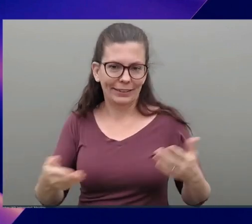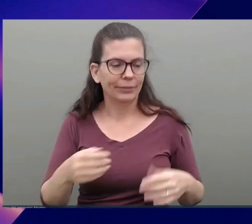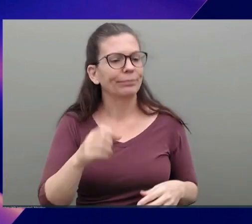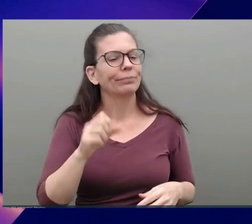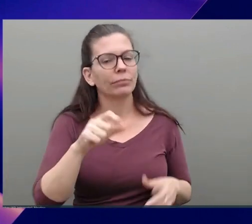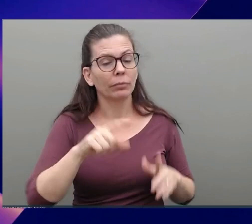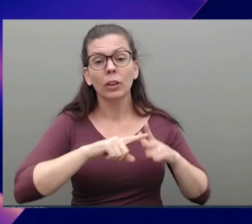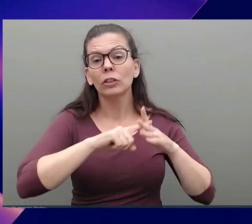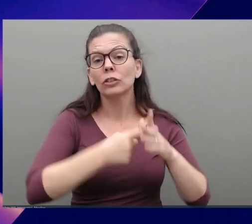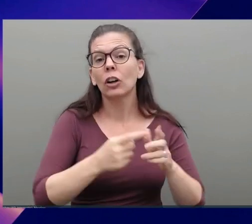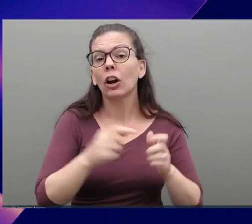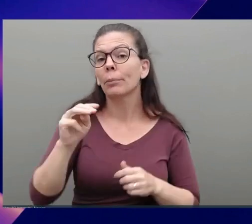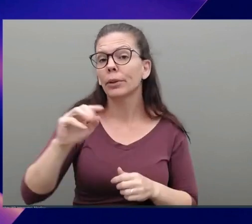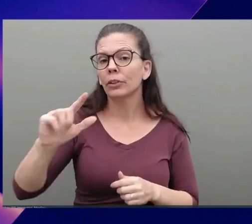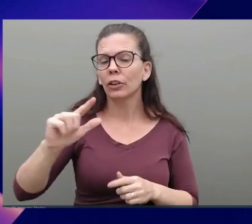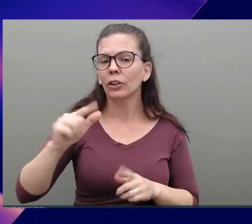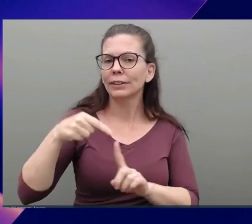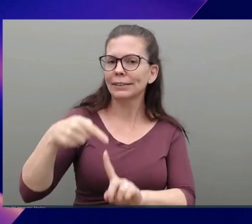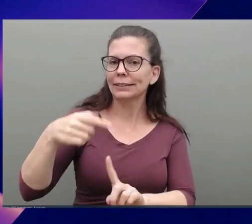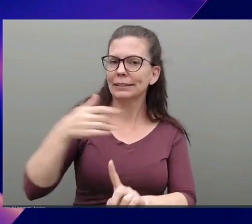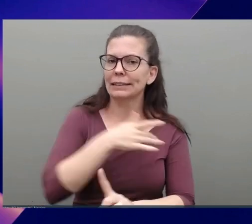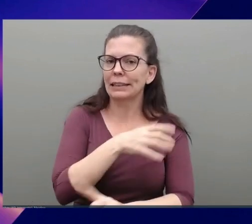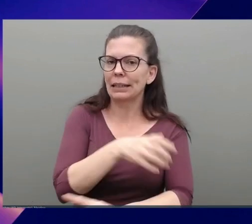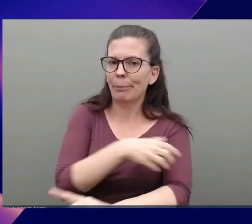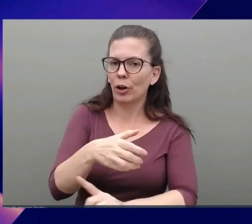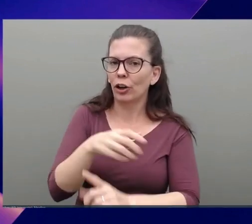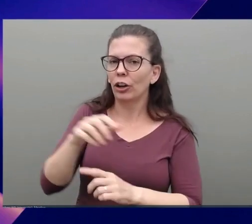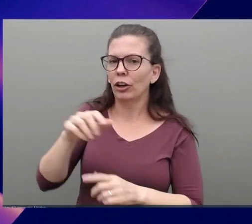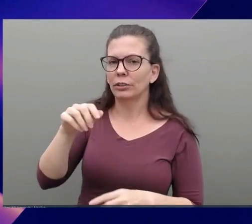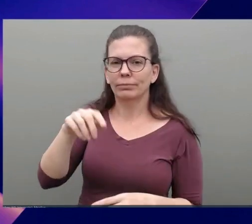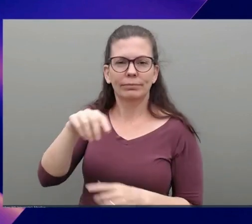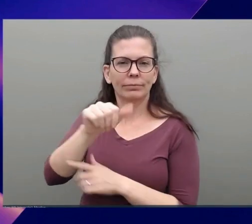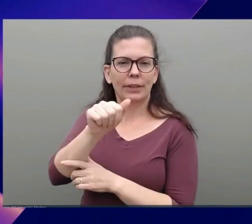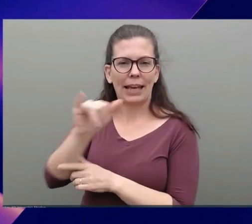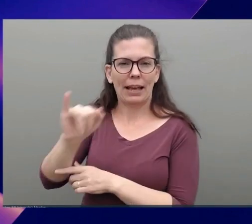machine learning is powering artificial intelligence and helping business leaders